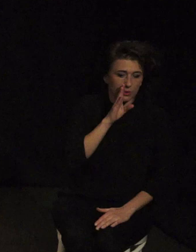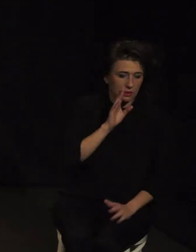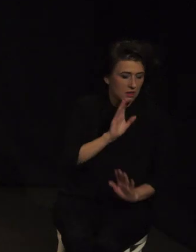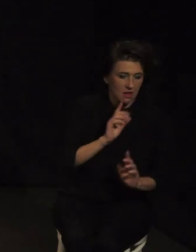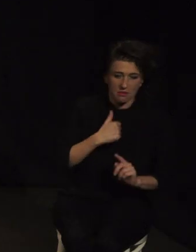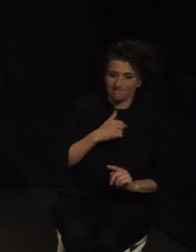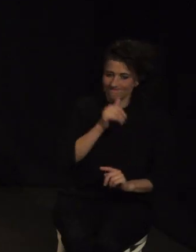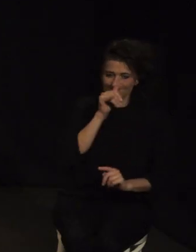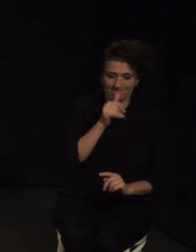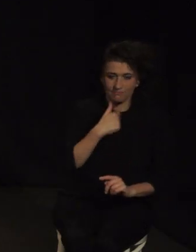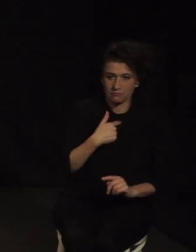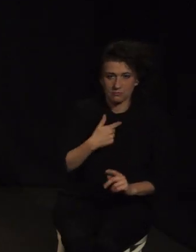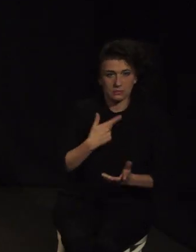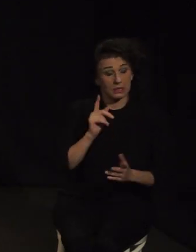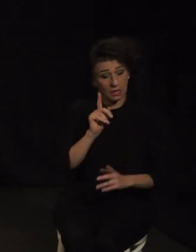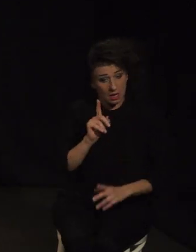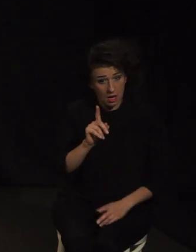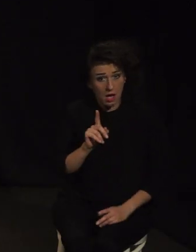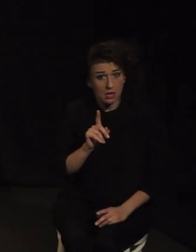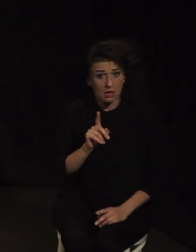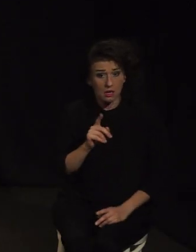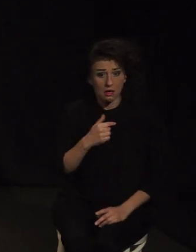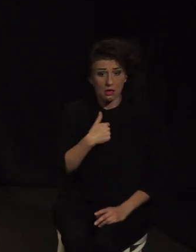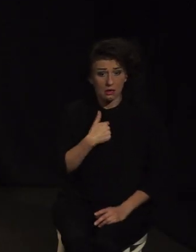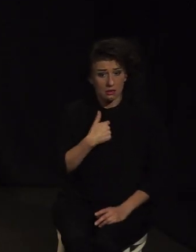I was accused of not doing it.